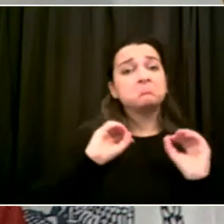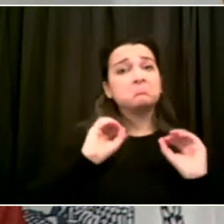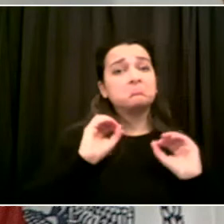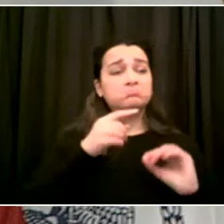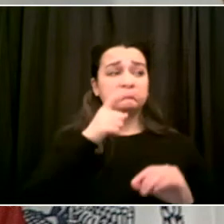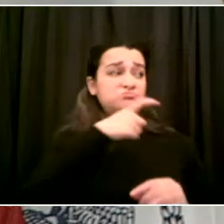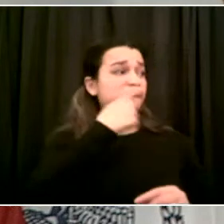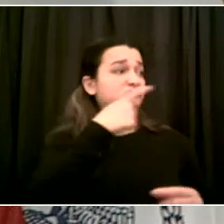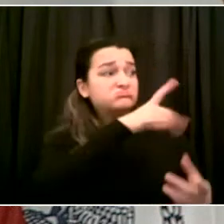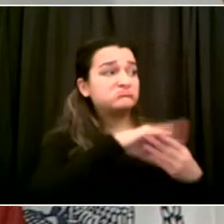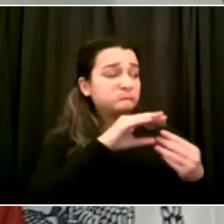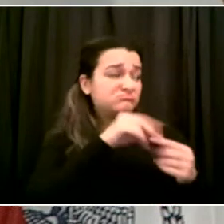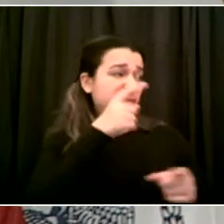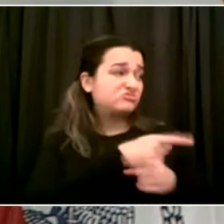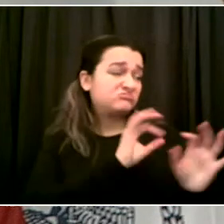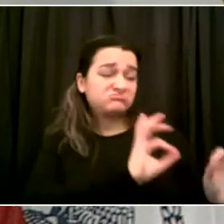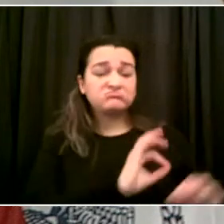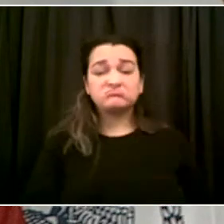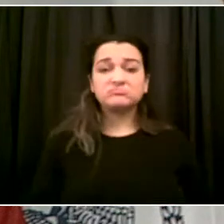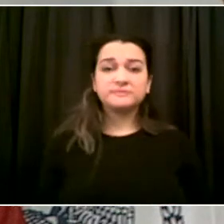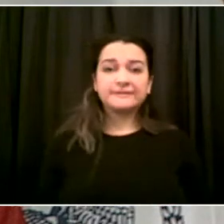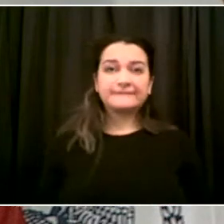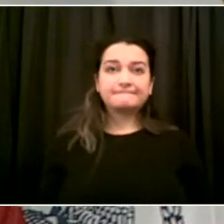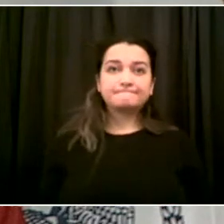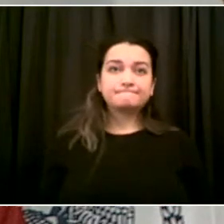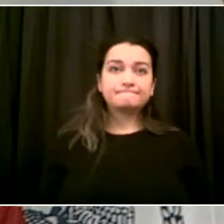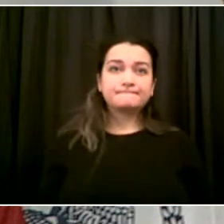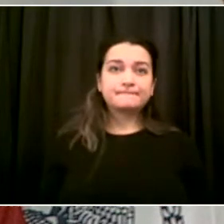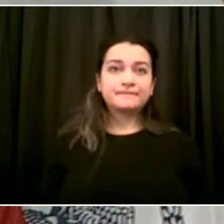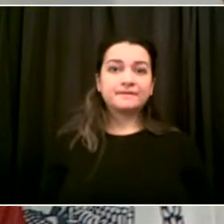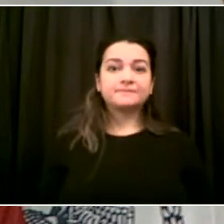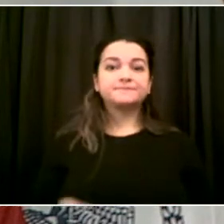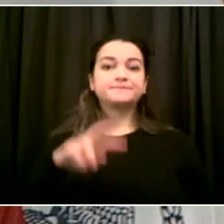NO, YOU GOT IT. CELL L HOPNNE